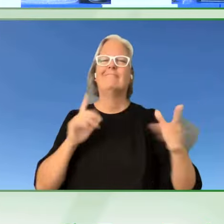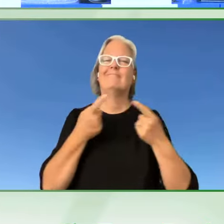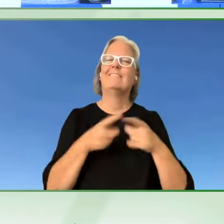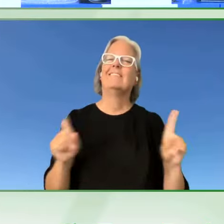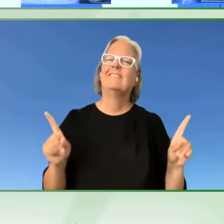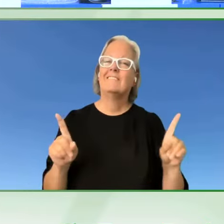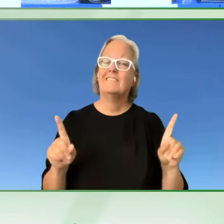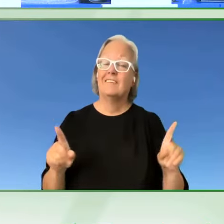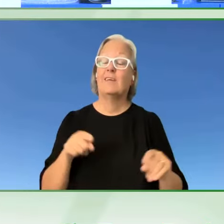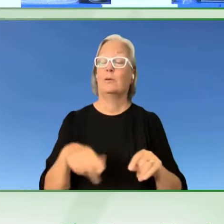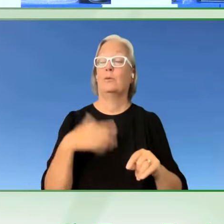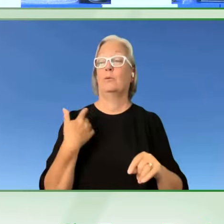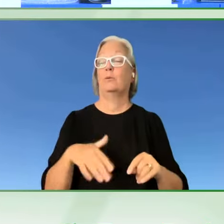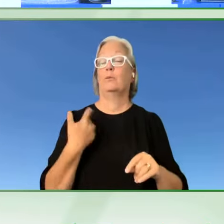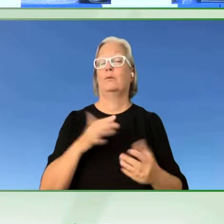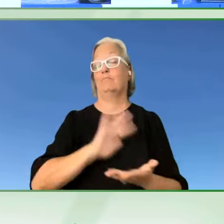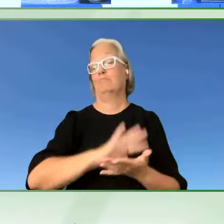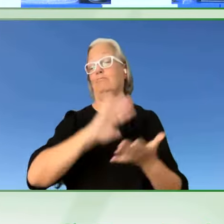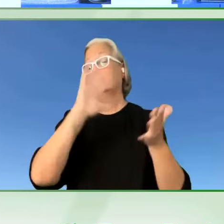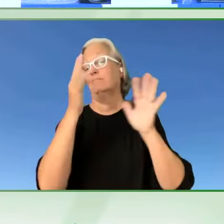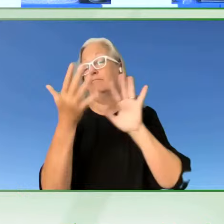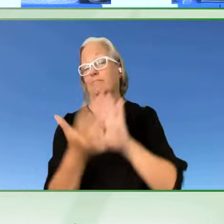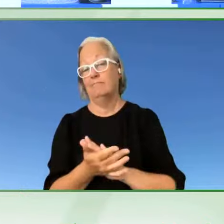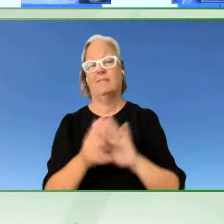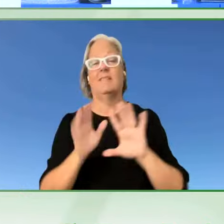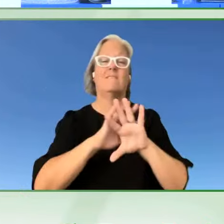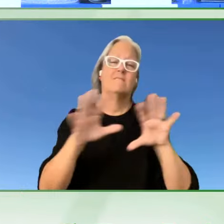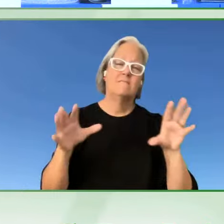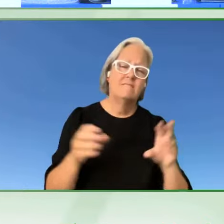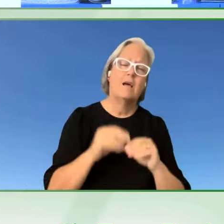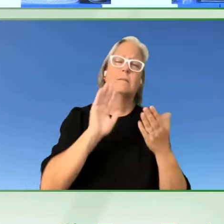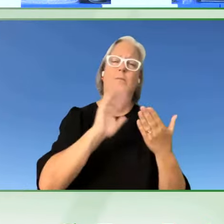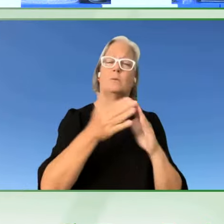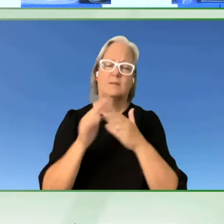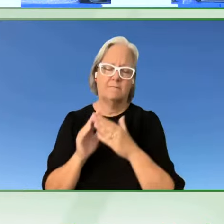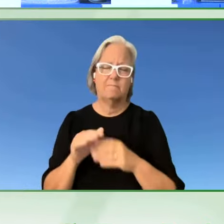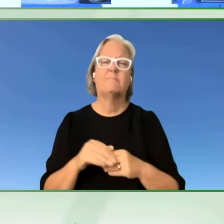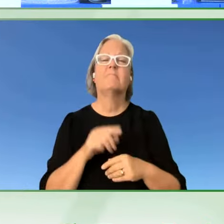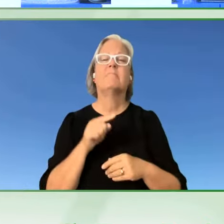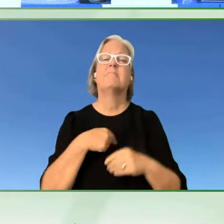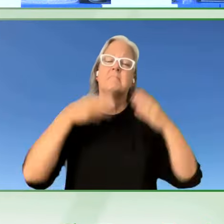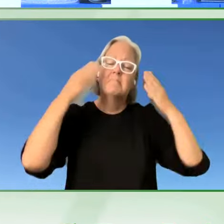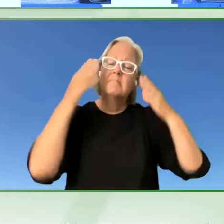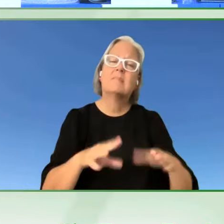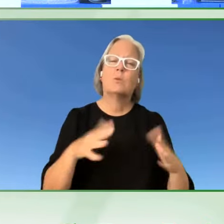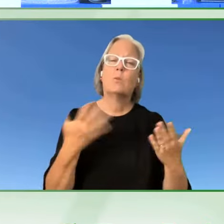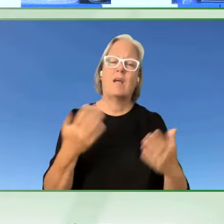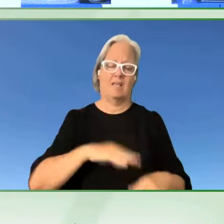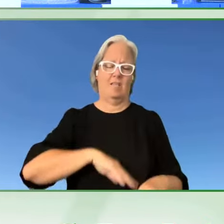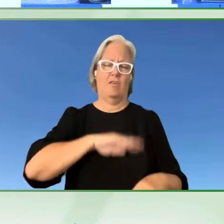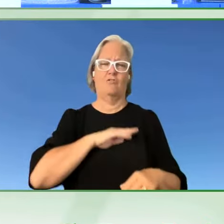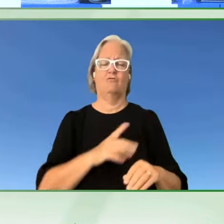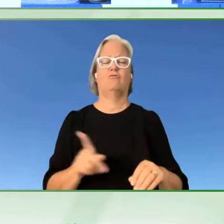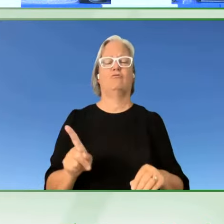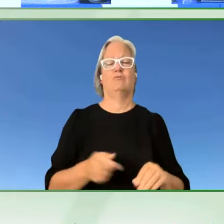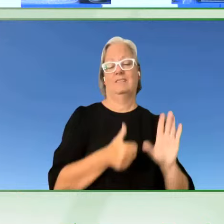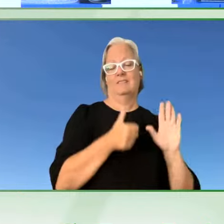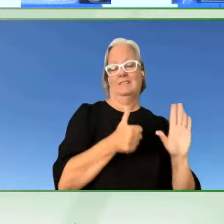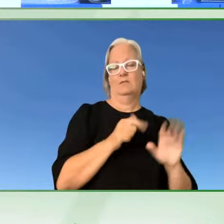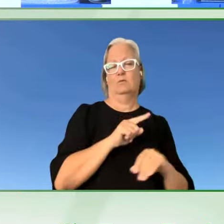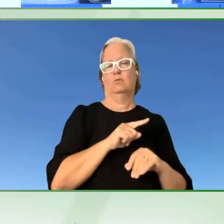This program includes performances, motivational speaking, an introduction to sign language,